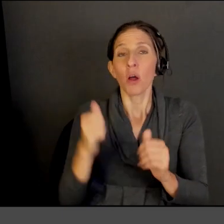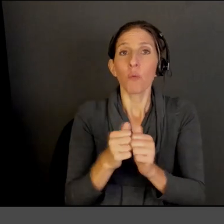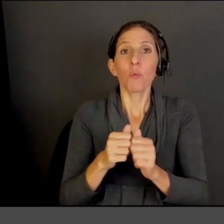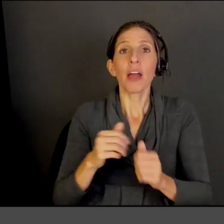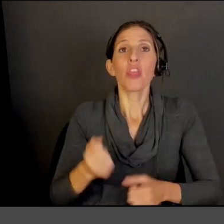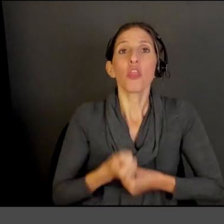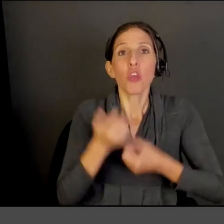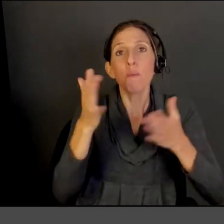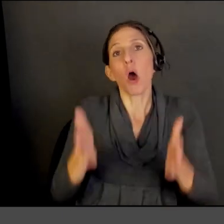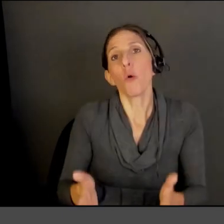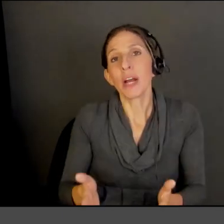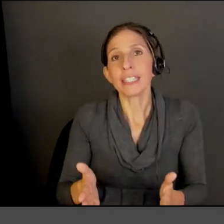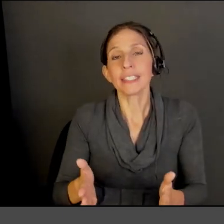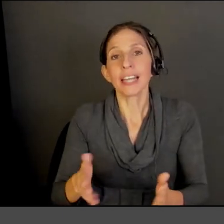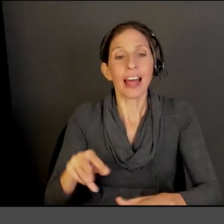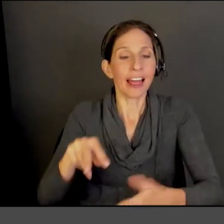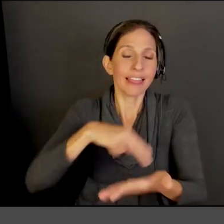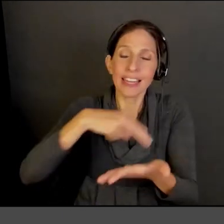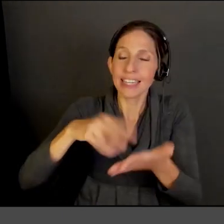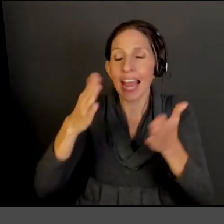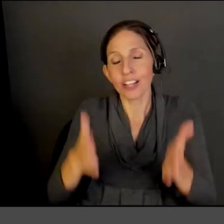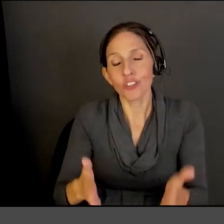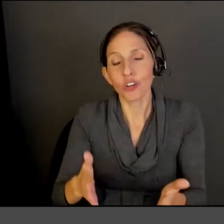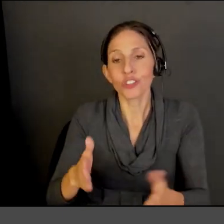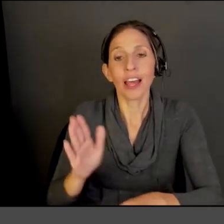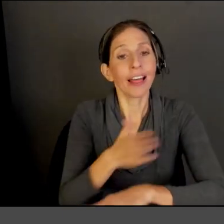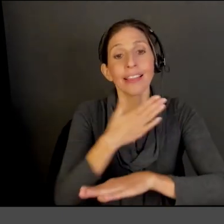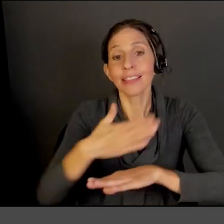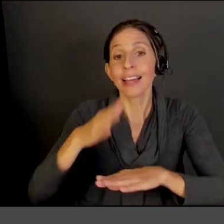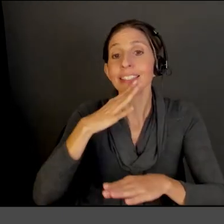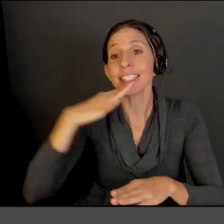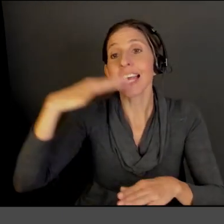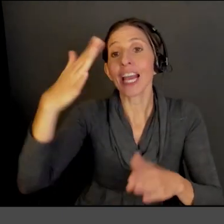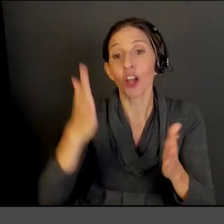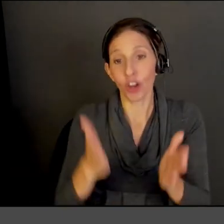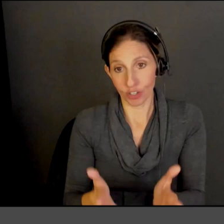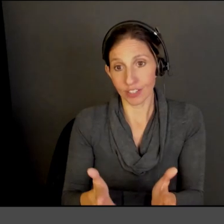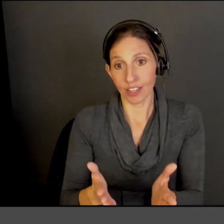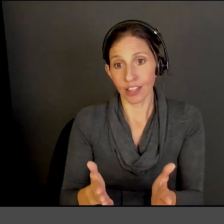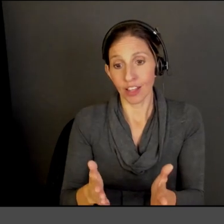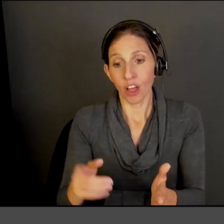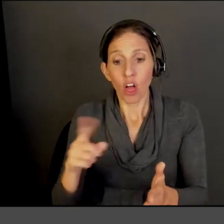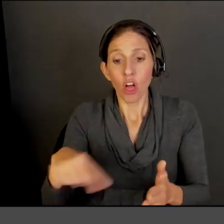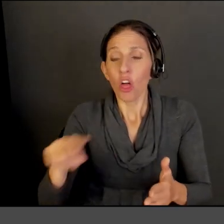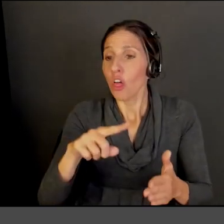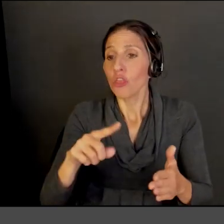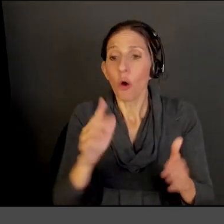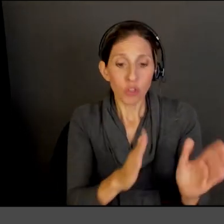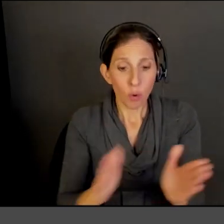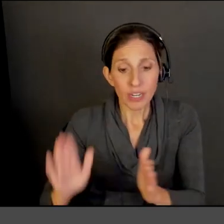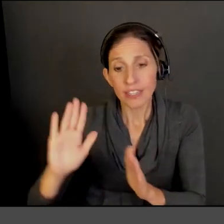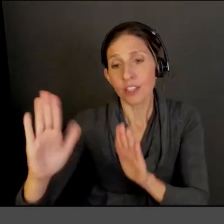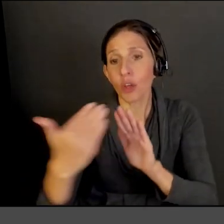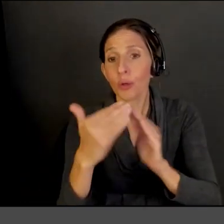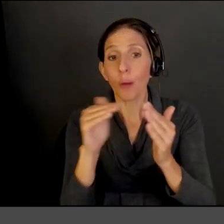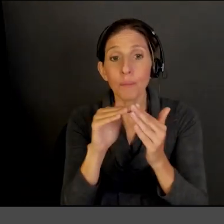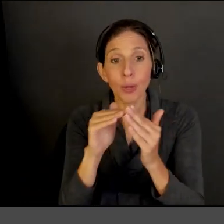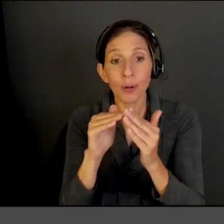TO THOSE ORGANIZING THEIR COMMUNITY, TO THE DANZANTES, AZTECA DANZANTES THAT FORM A CIRCLE IN THE RURAL COMMUNITY